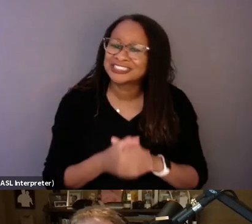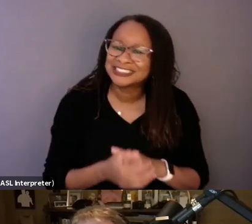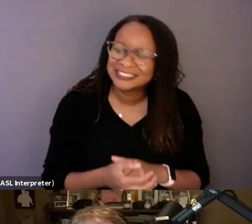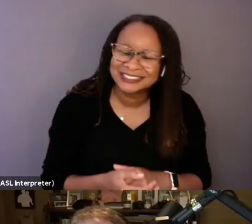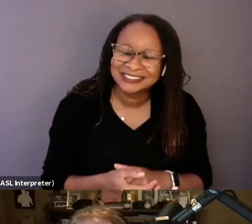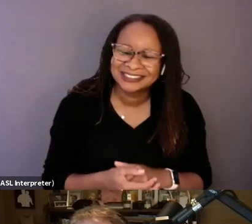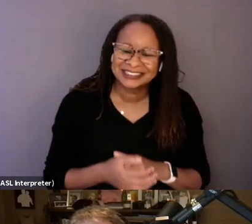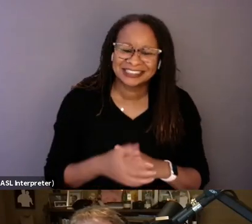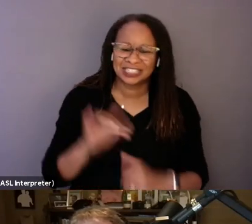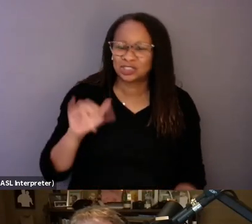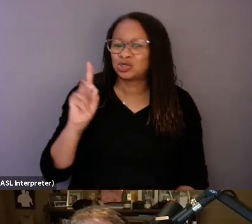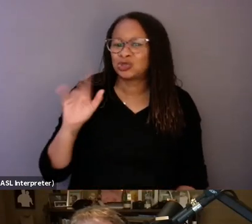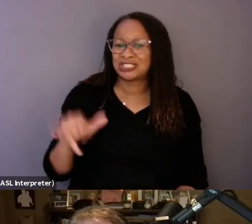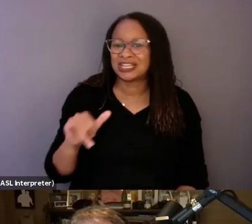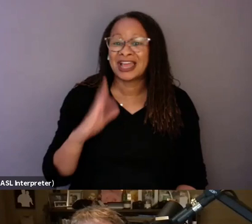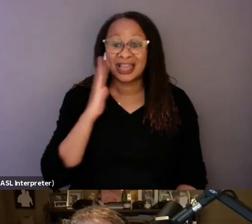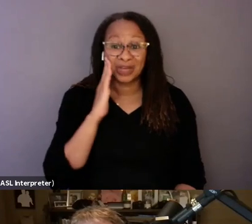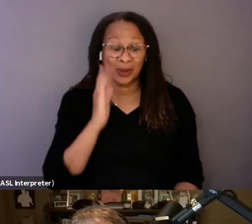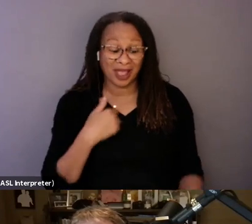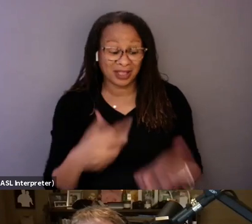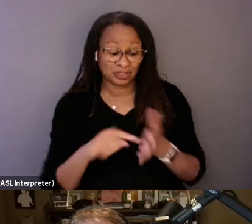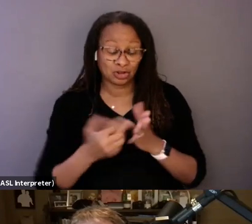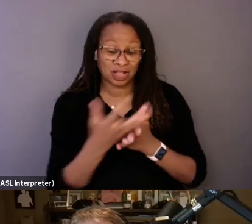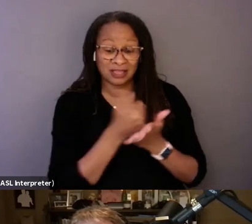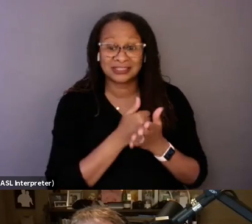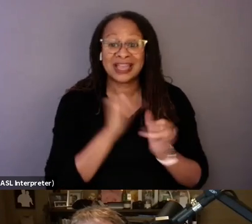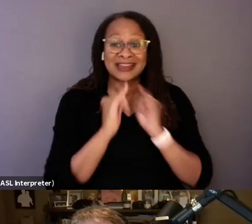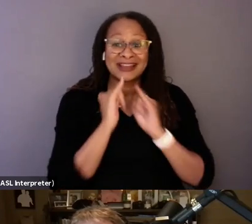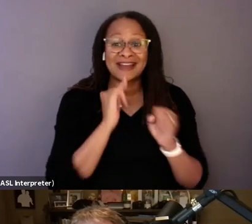I mean, the interviews of which I did some in New York, Chicago, and LA